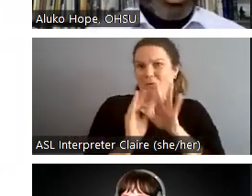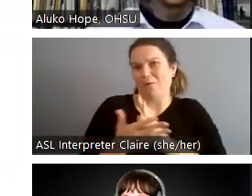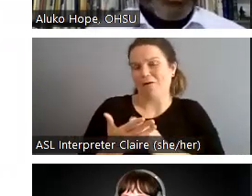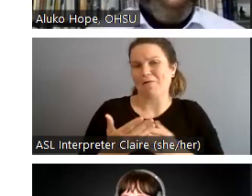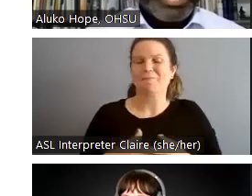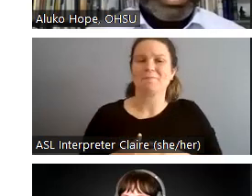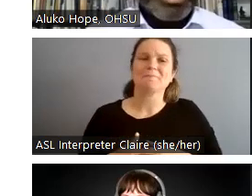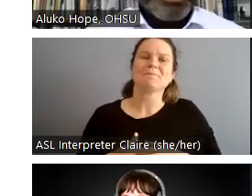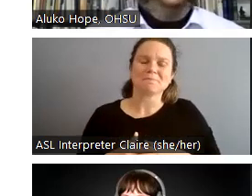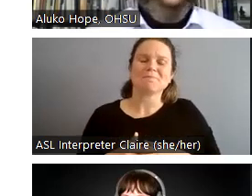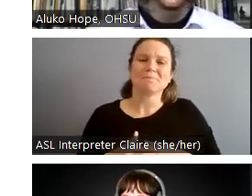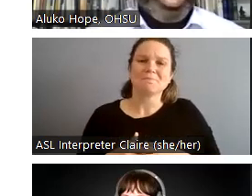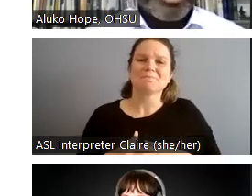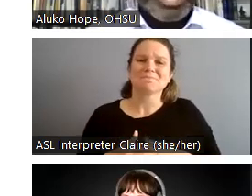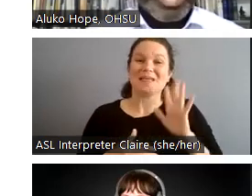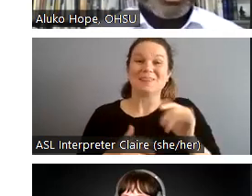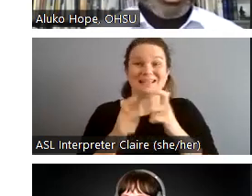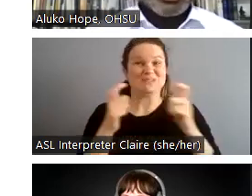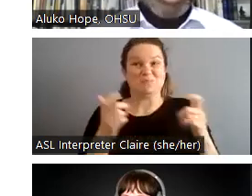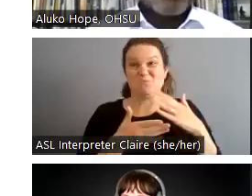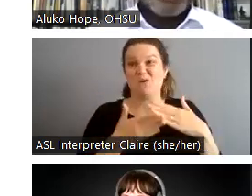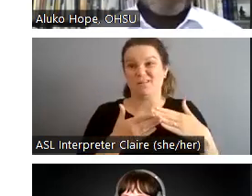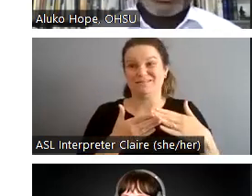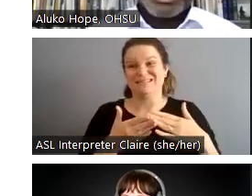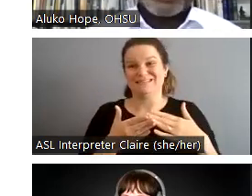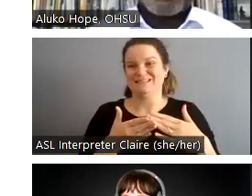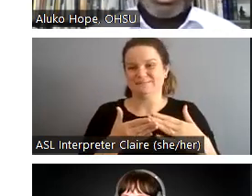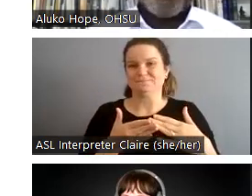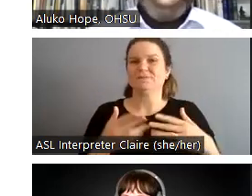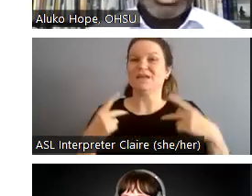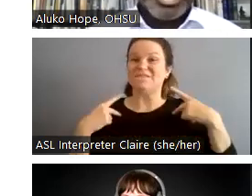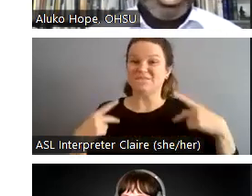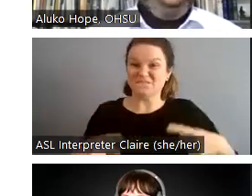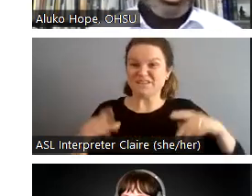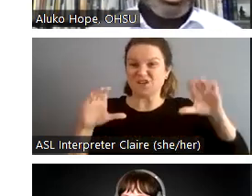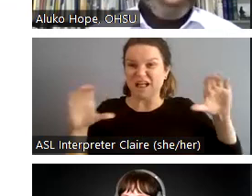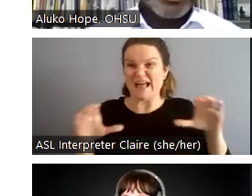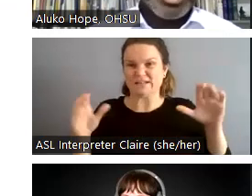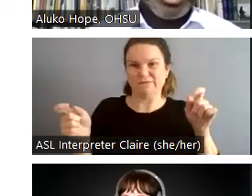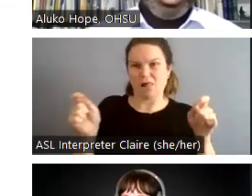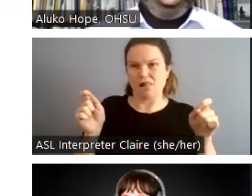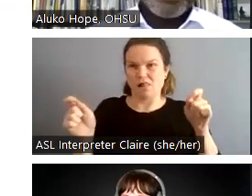And so I think that's the big component here, is teaching titrating the physical activity to match patients'